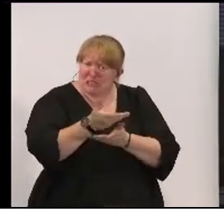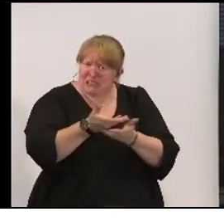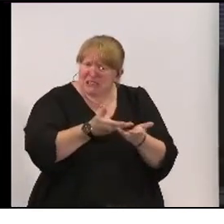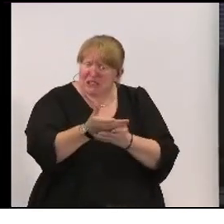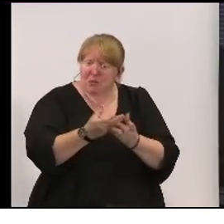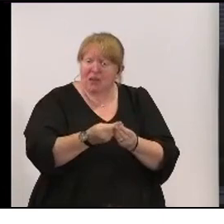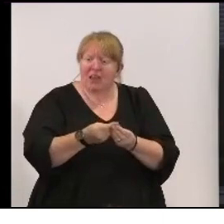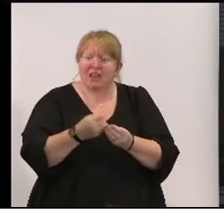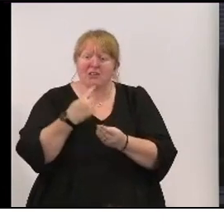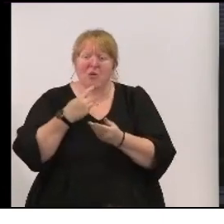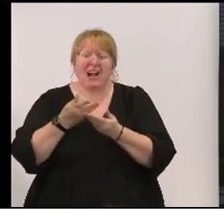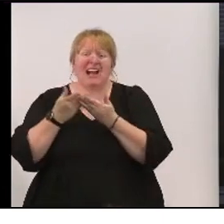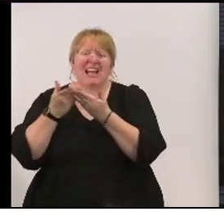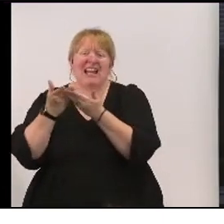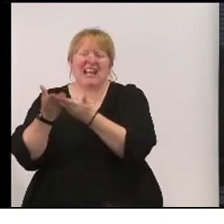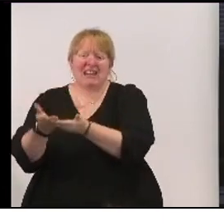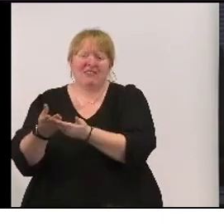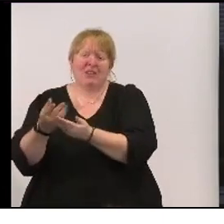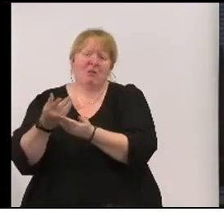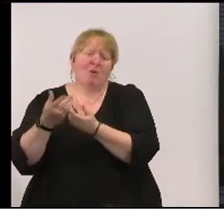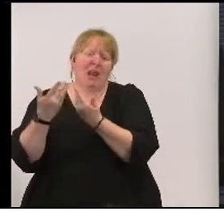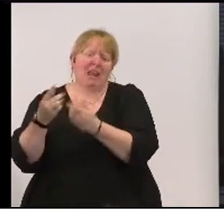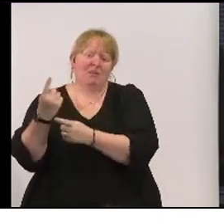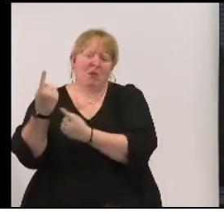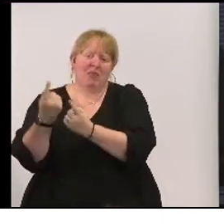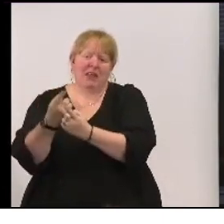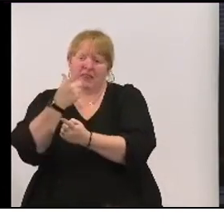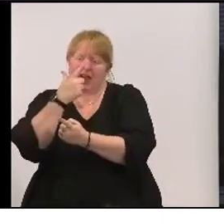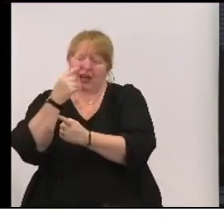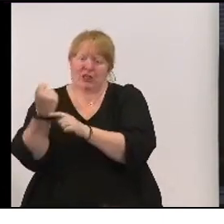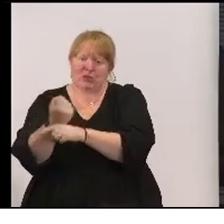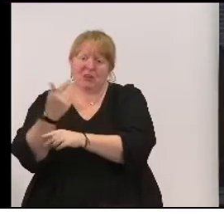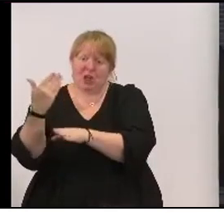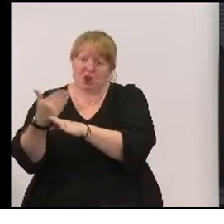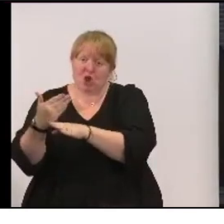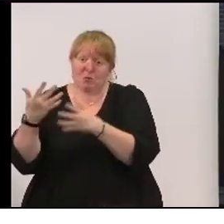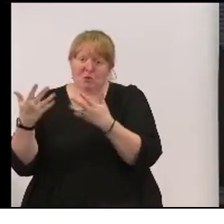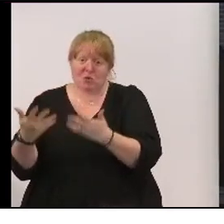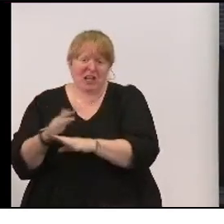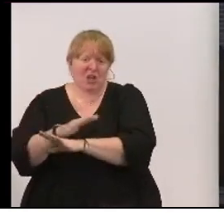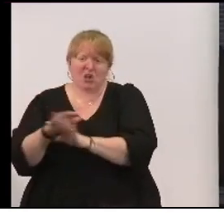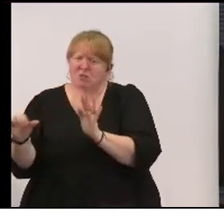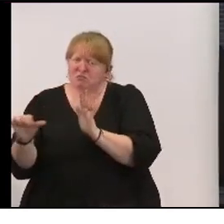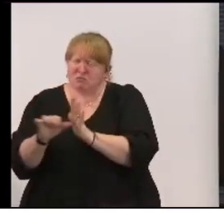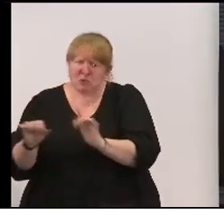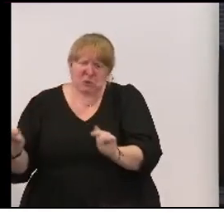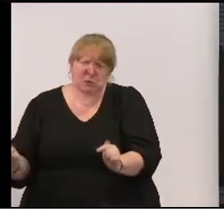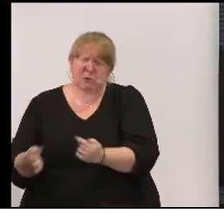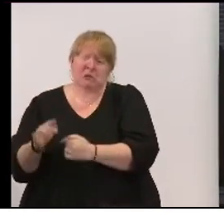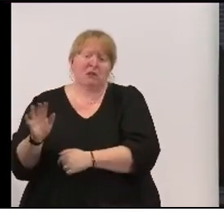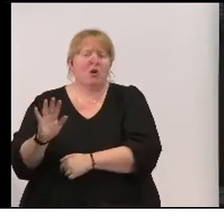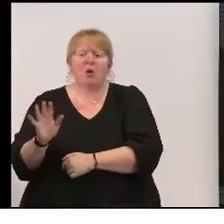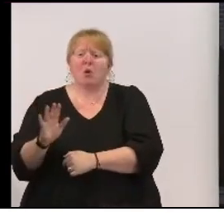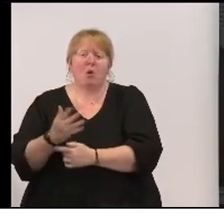I leave them one thing that they could do in their job today. Not that it's difficult, not that it's going to take them a lot of training.